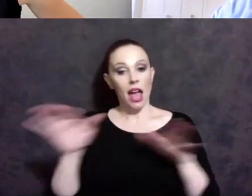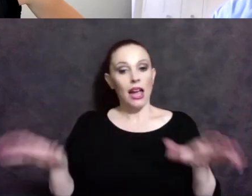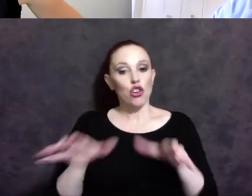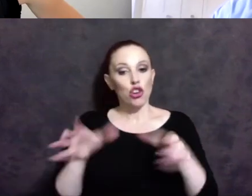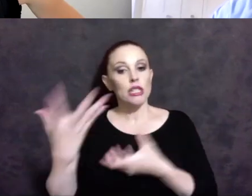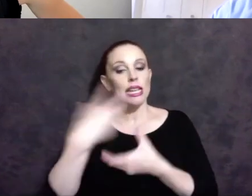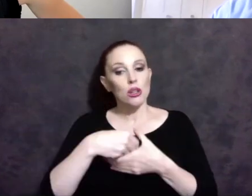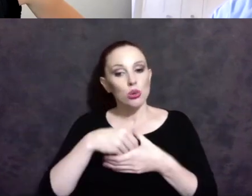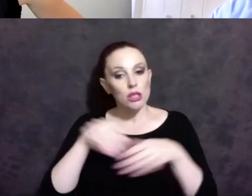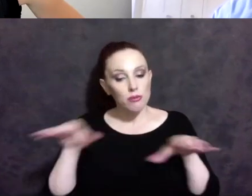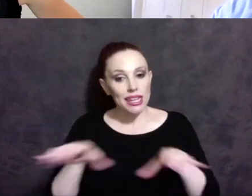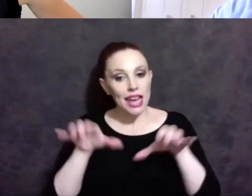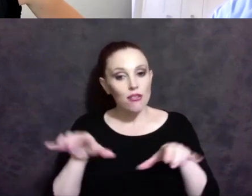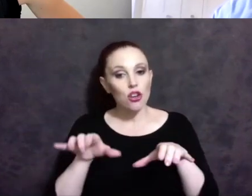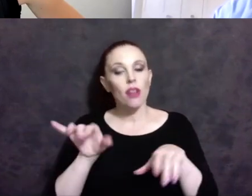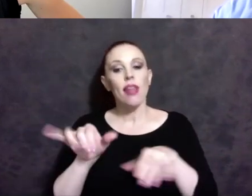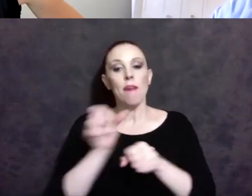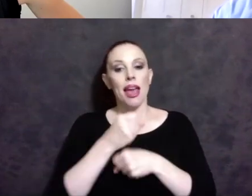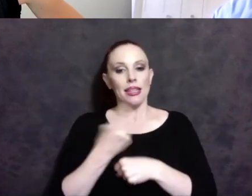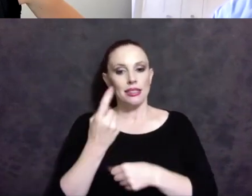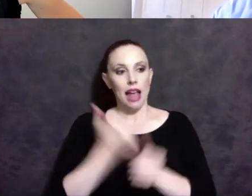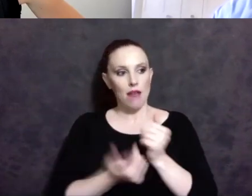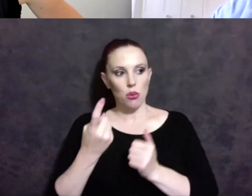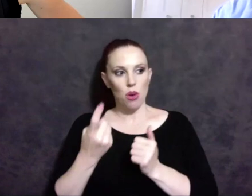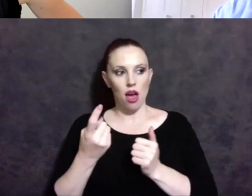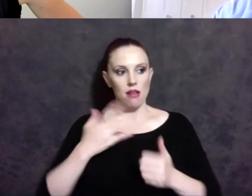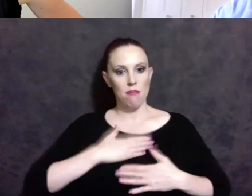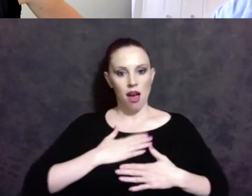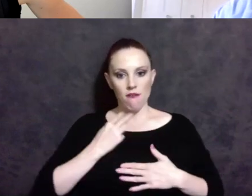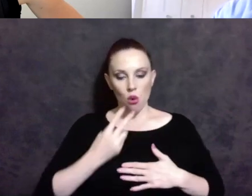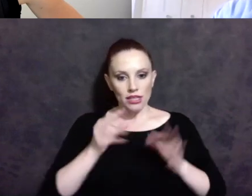behavior which makes everyone feel like my voice is valued and my voice is heard. The